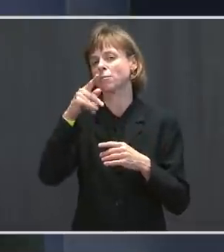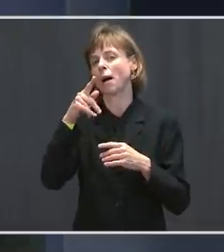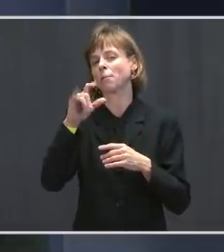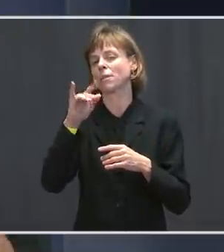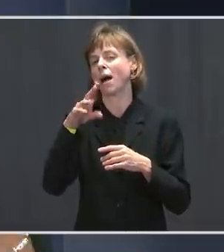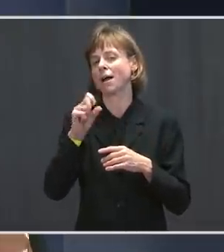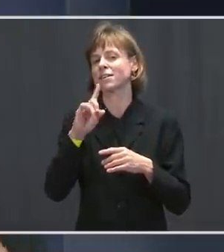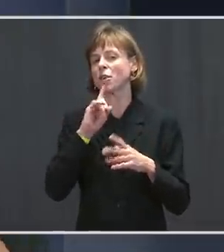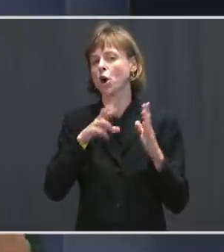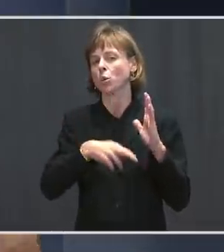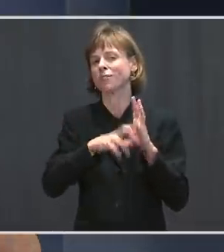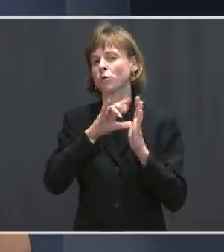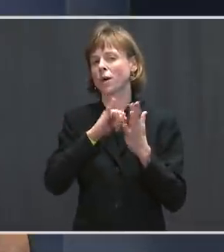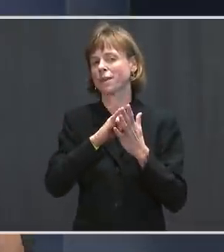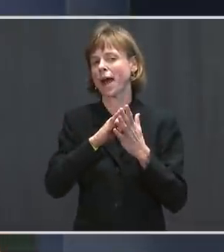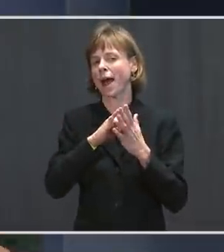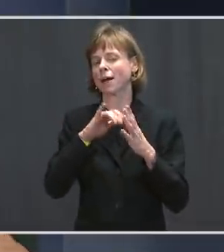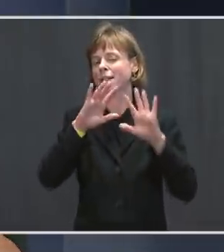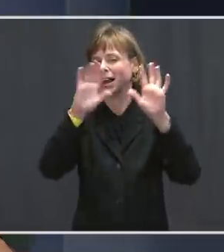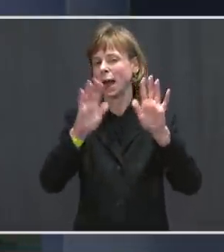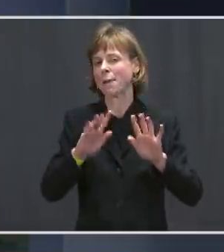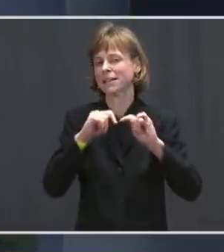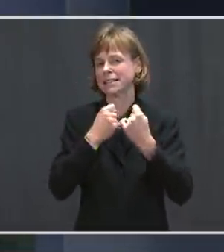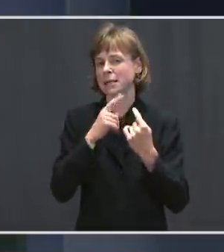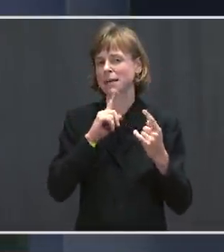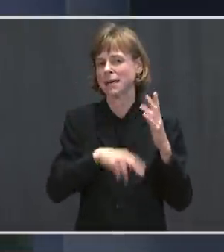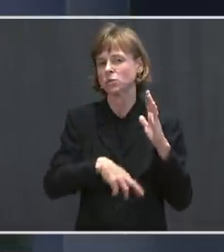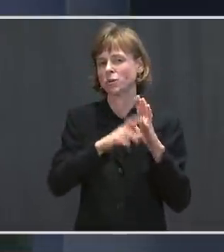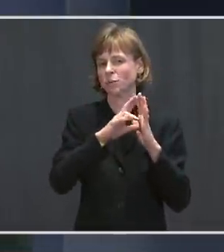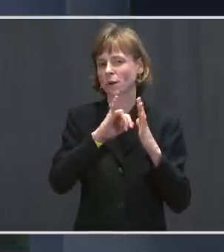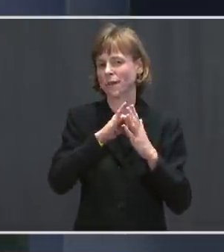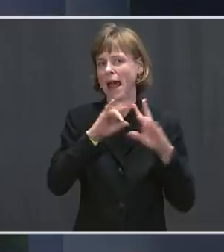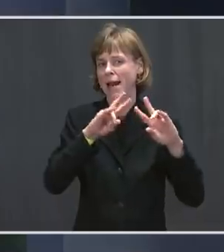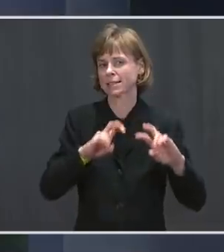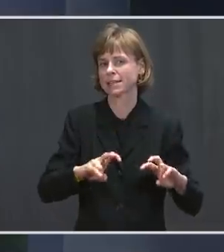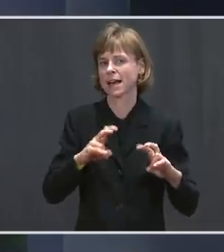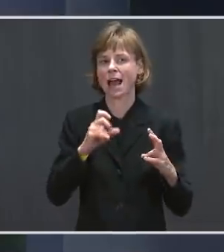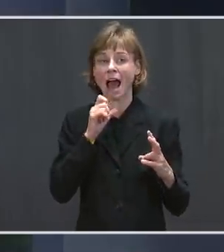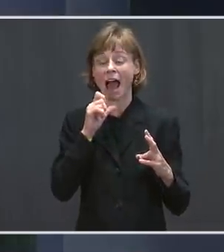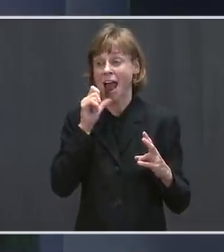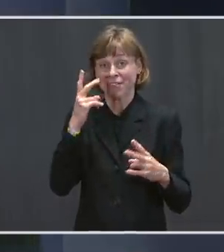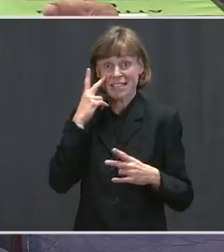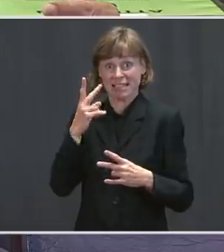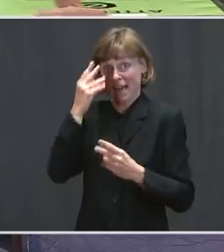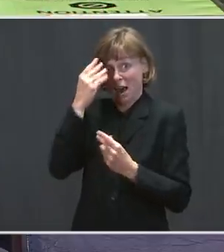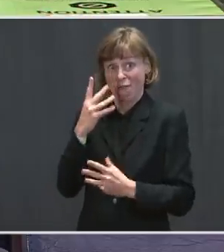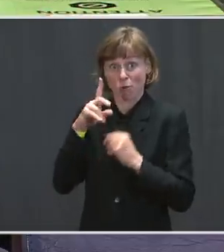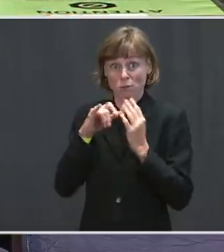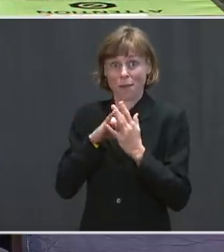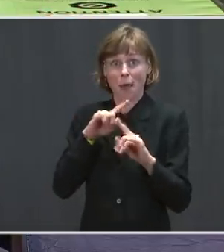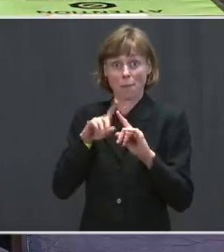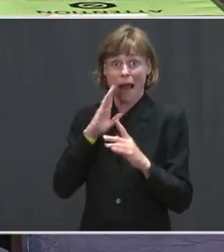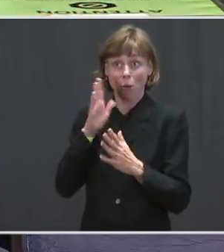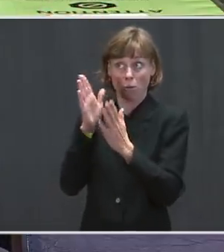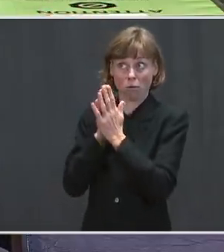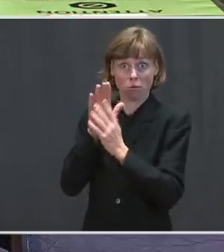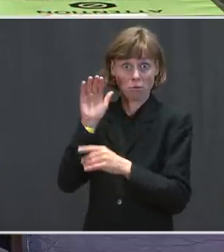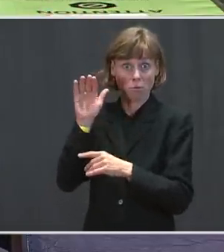I haven't seen another update from them on an additional step, but I will see if there are any updates to report back. The Press: Finally, on his call with the president,